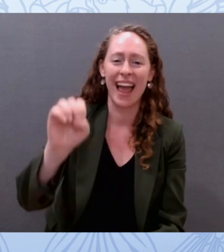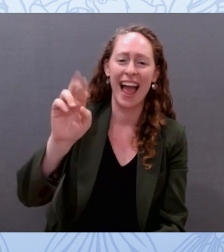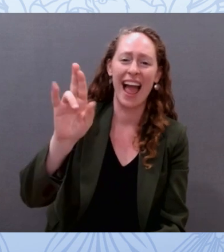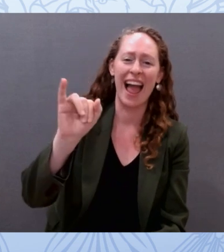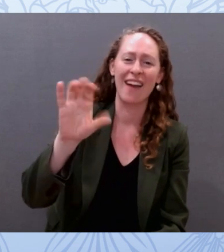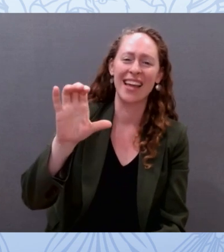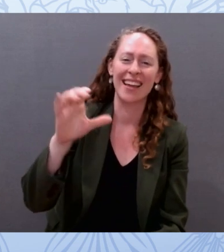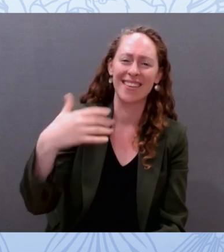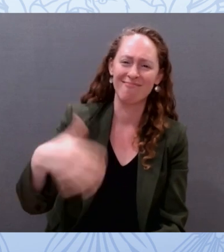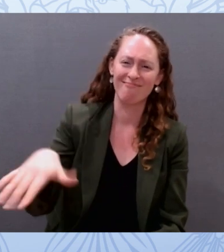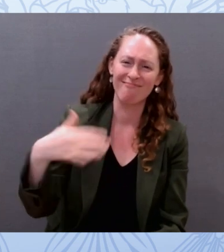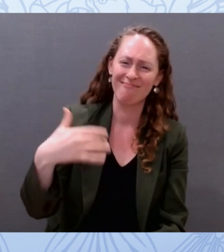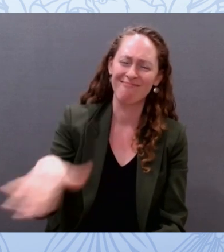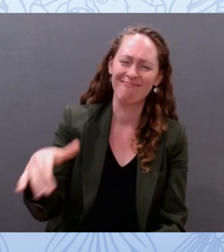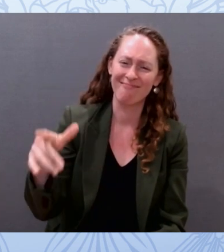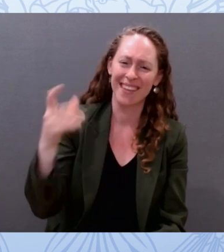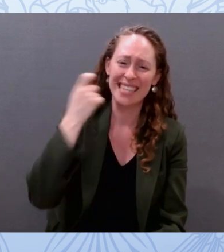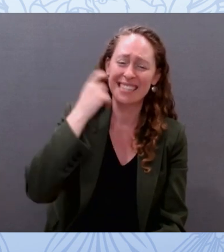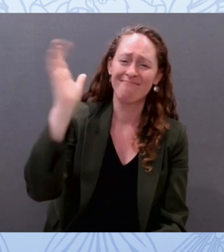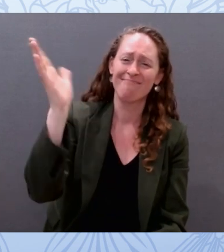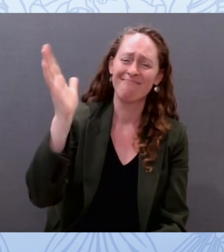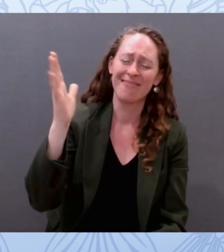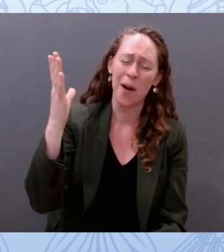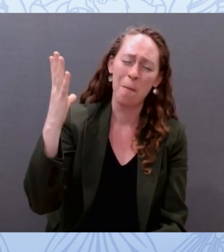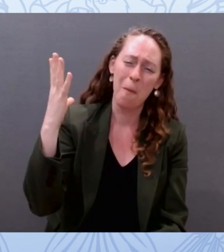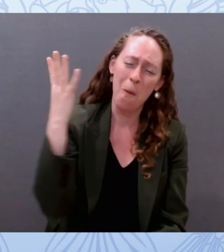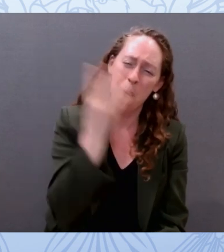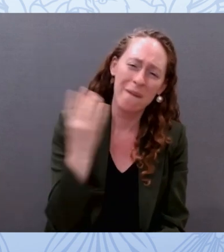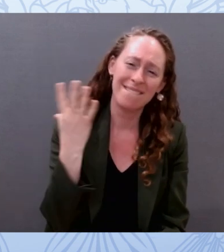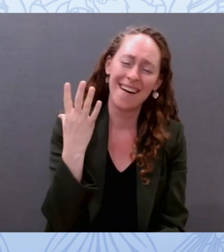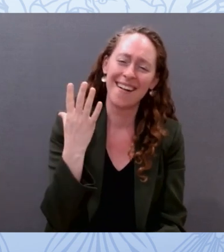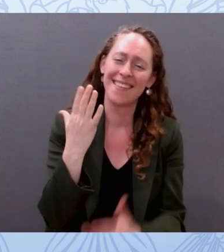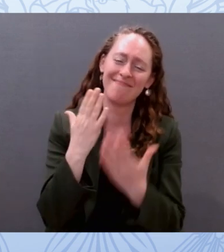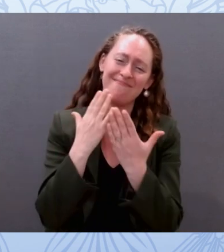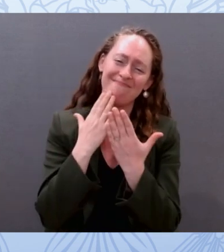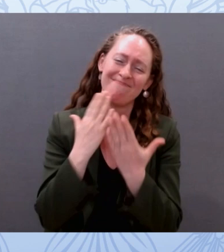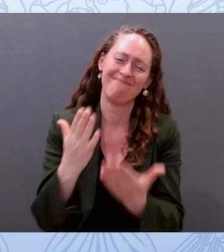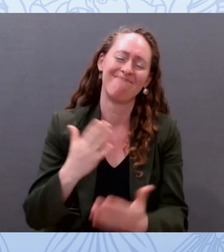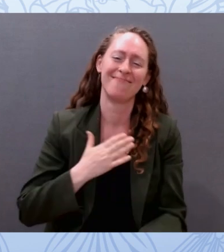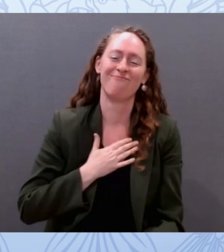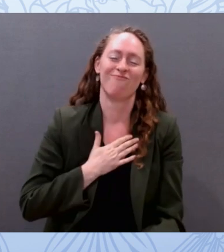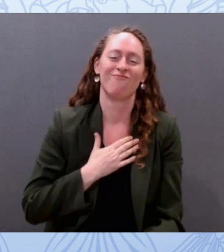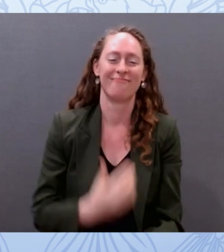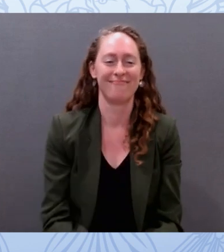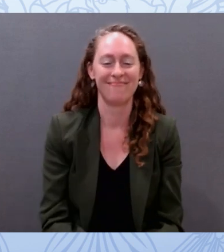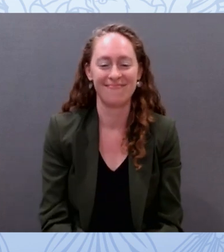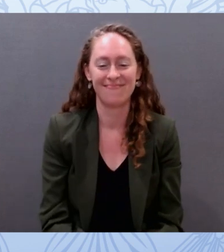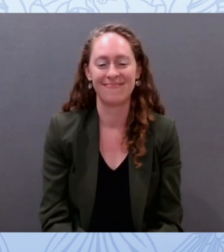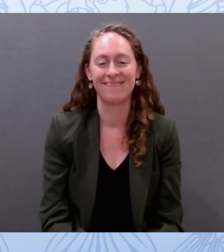And honestly, it is just my honor to be here with you tonight.